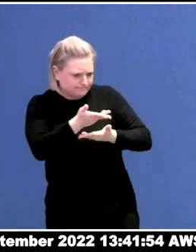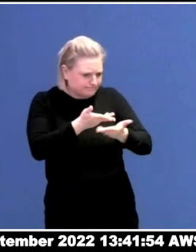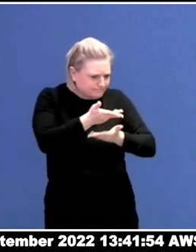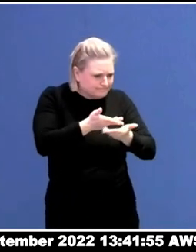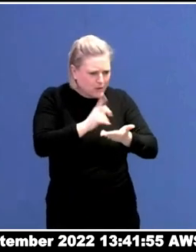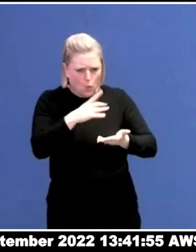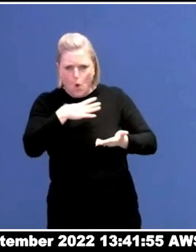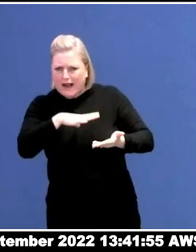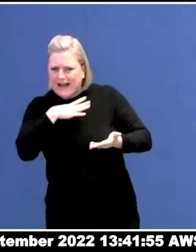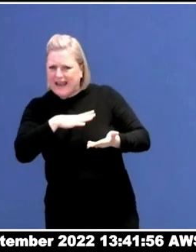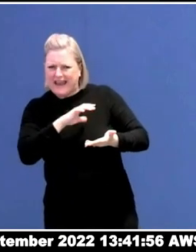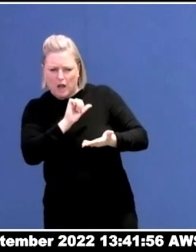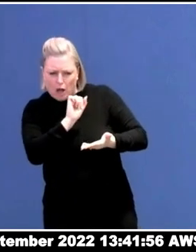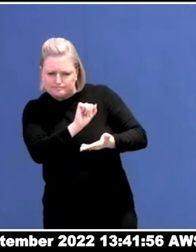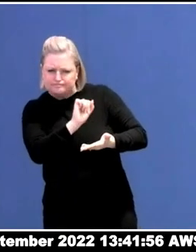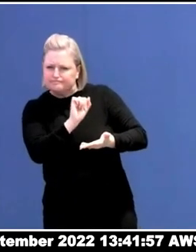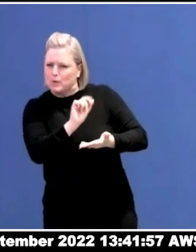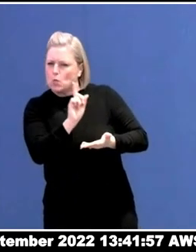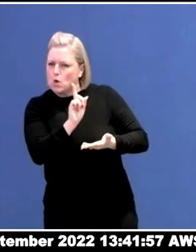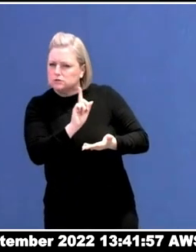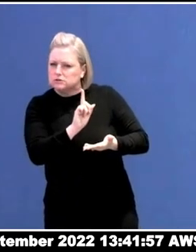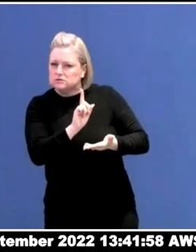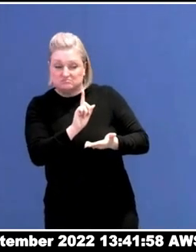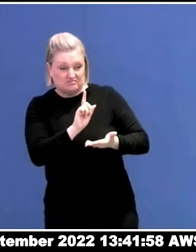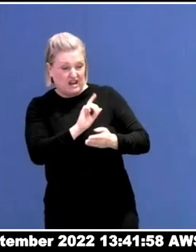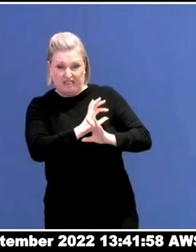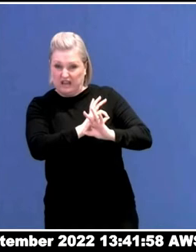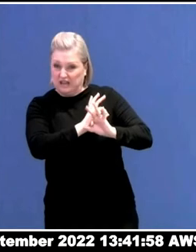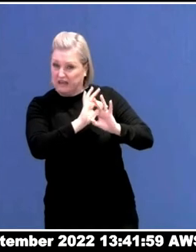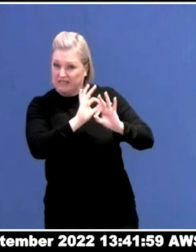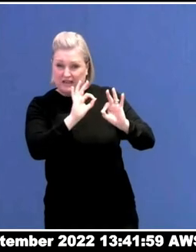regularly, you know, collects, but if you ask states - you know, we have done this with